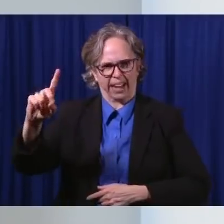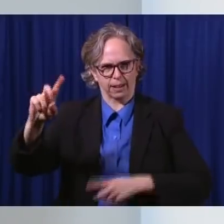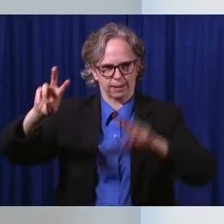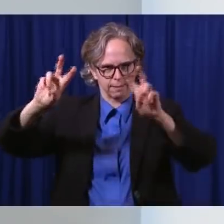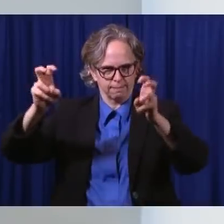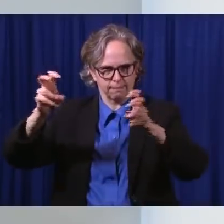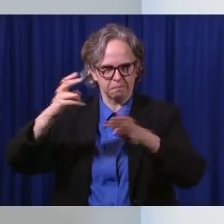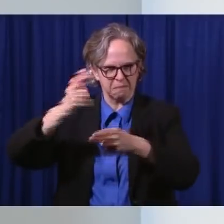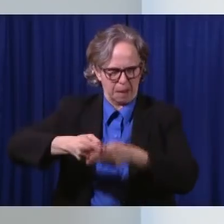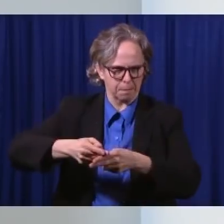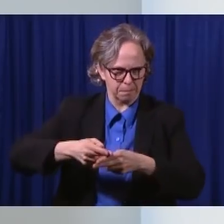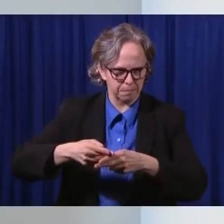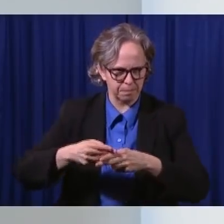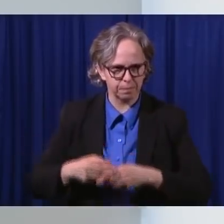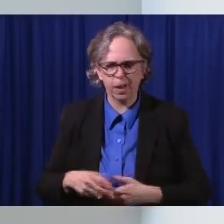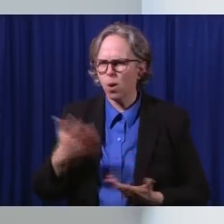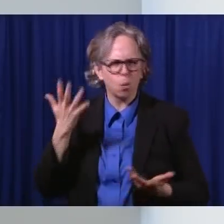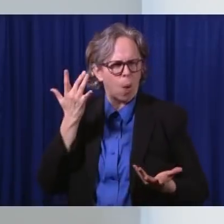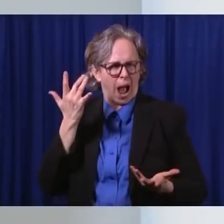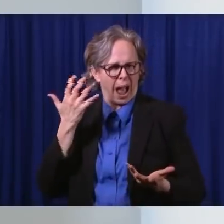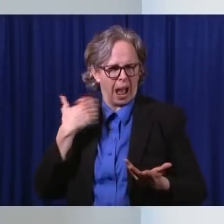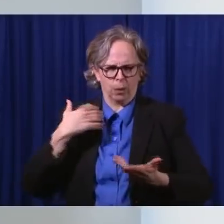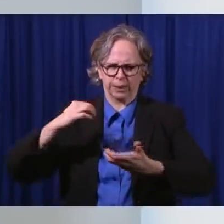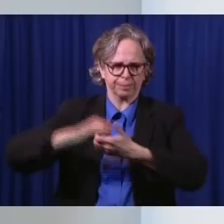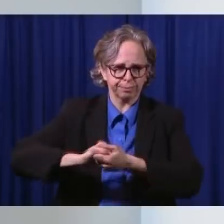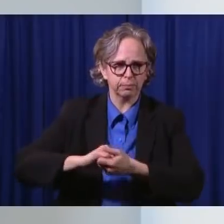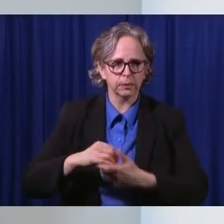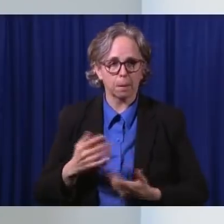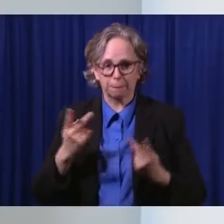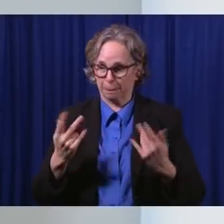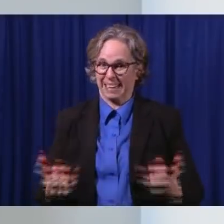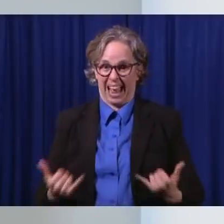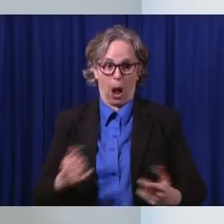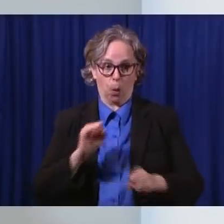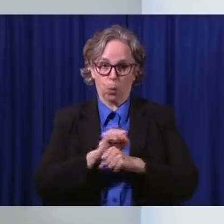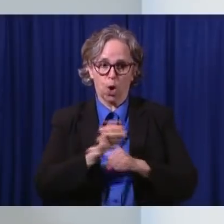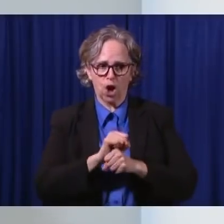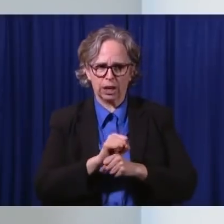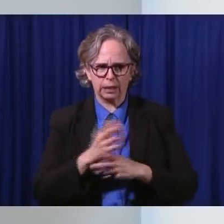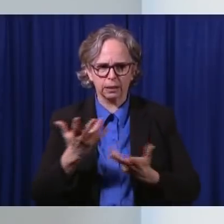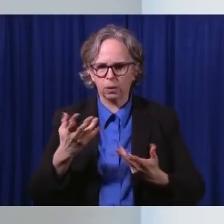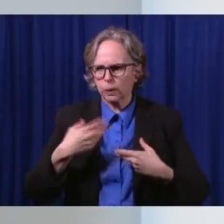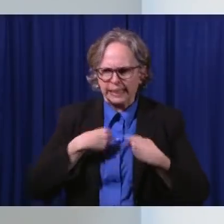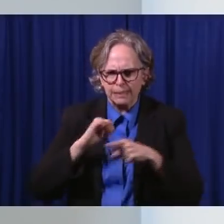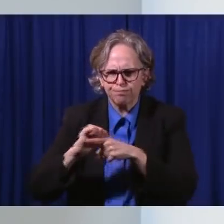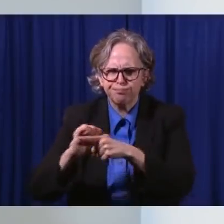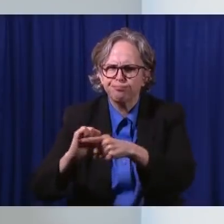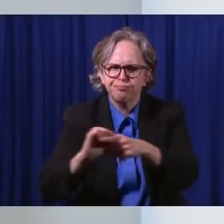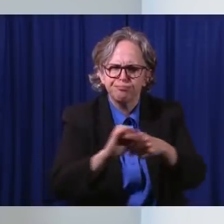THAT WAS DESIGNED TO HELP UP SKILL THE PEOPLE IN THE WORKFORCE, SO THAT THEY HAD